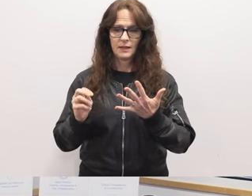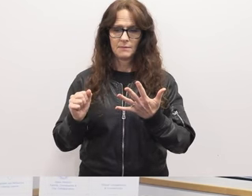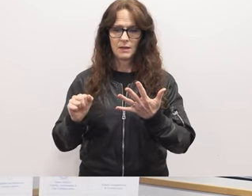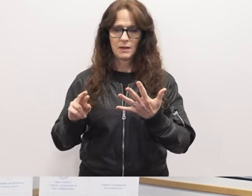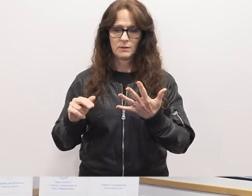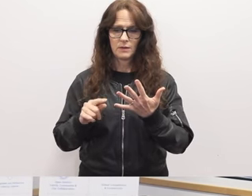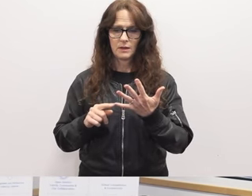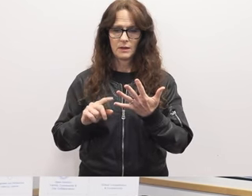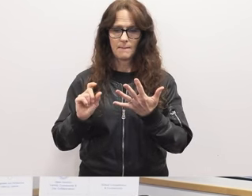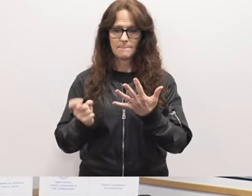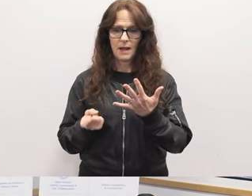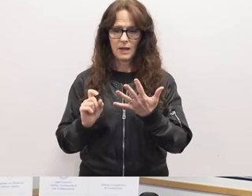Modify and keep.